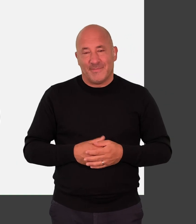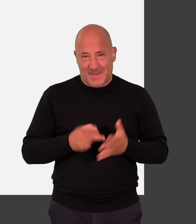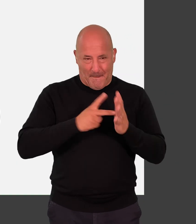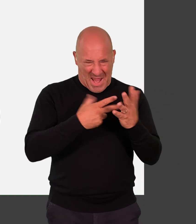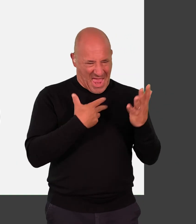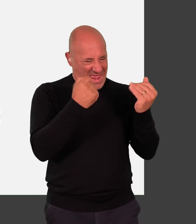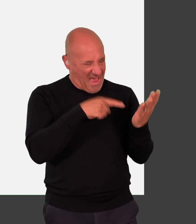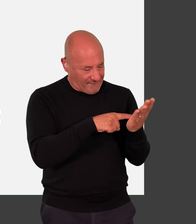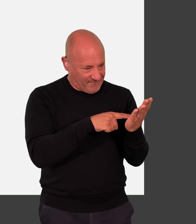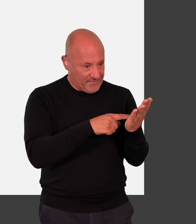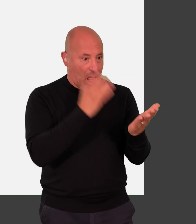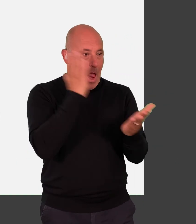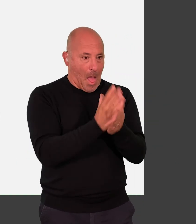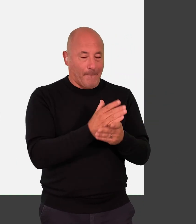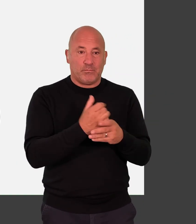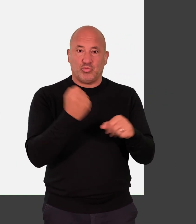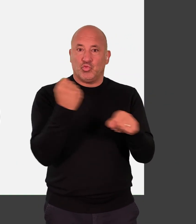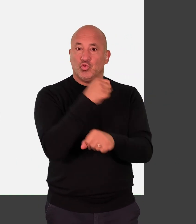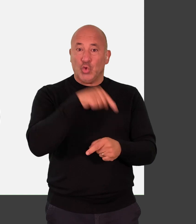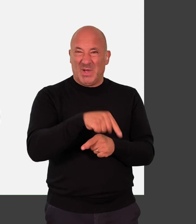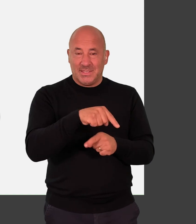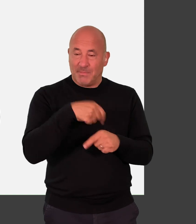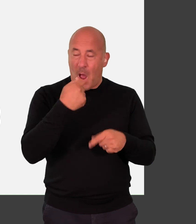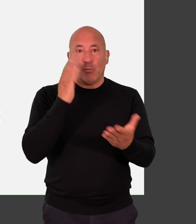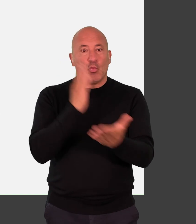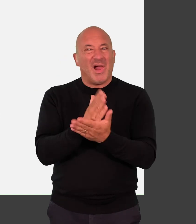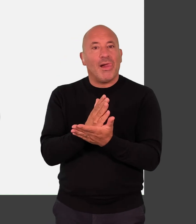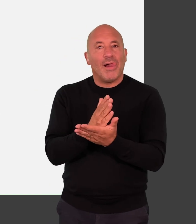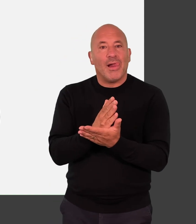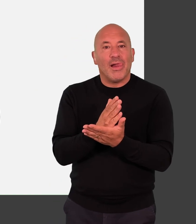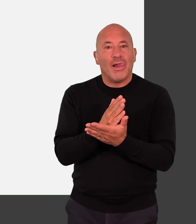The plan becomes reality when it’s put into action.